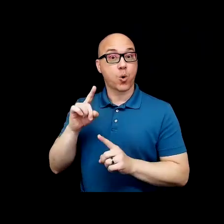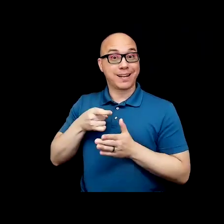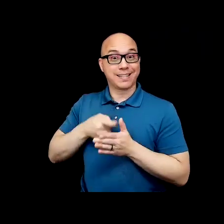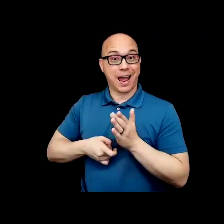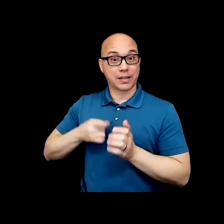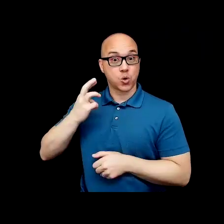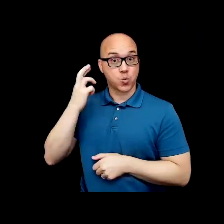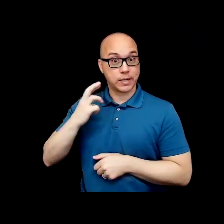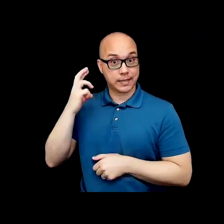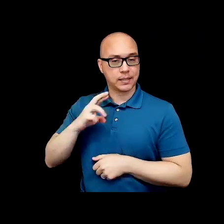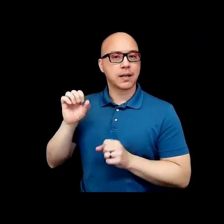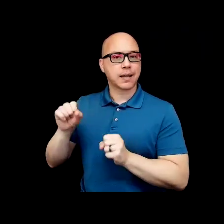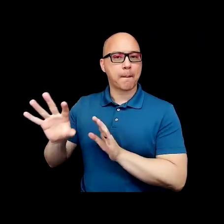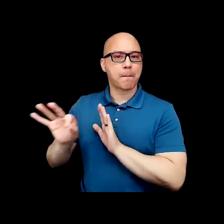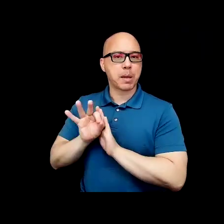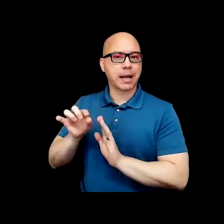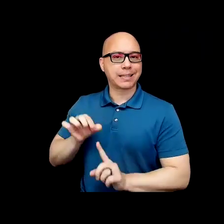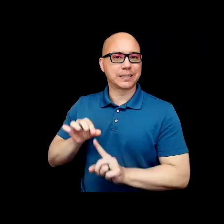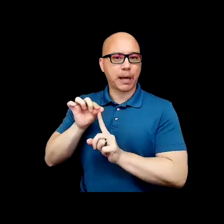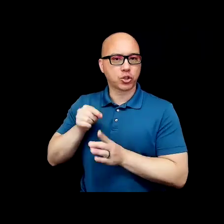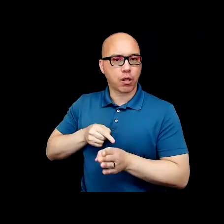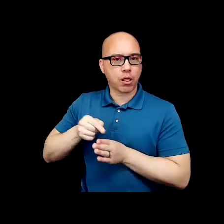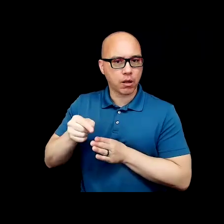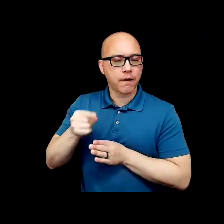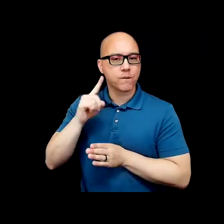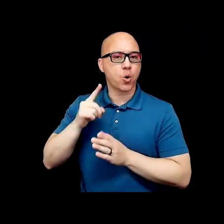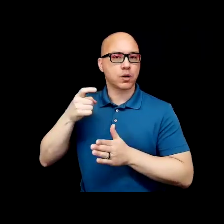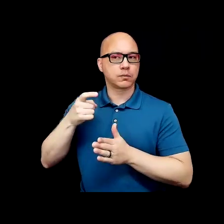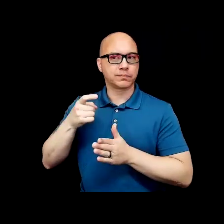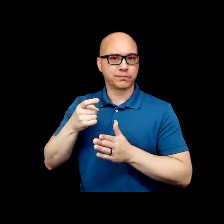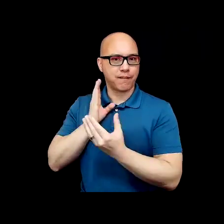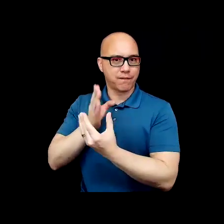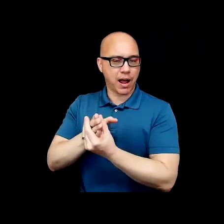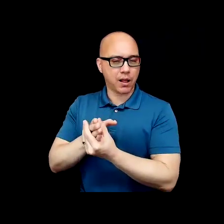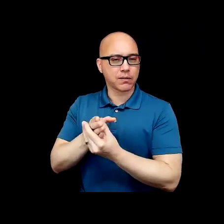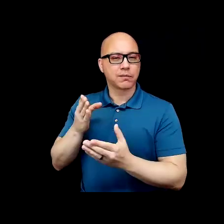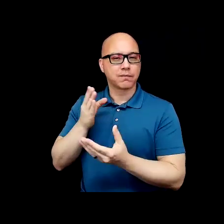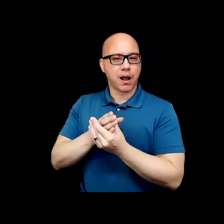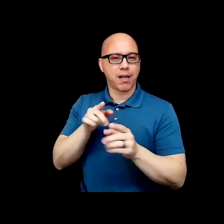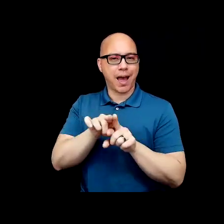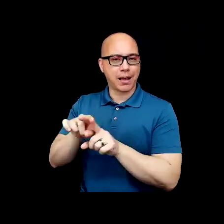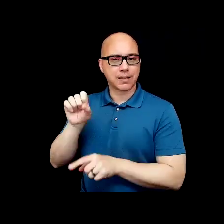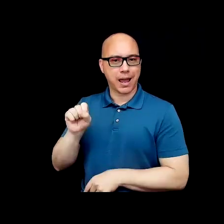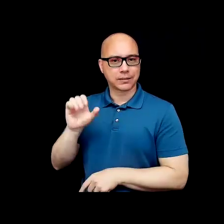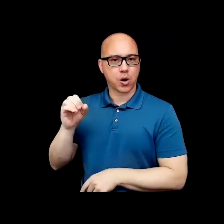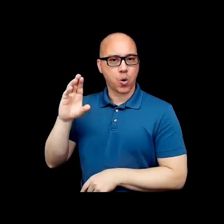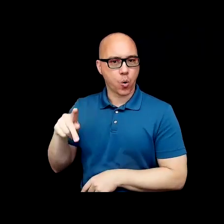taxed as an S-Corporation, or C-Corporation, by filing a specific form with the IRS.